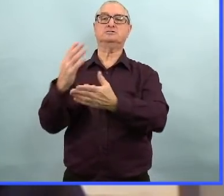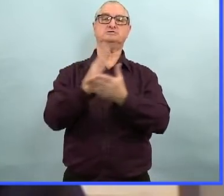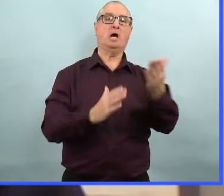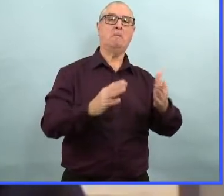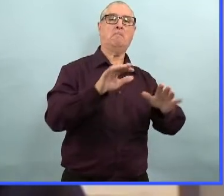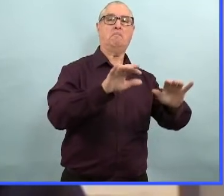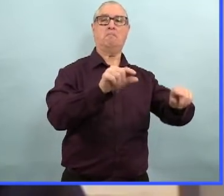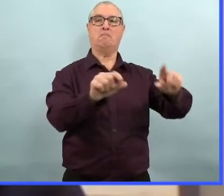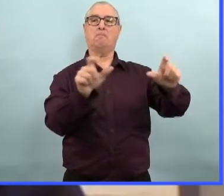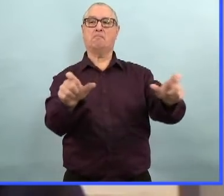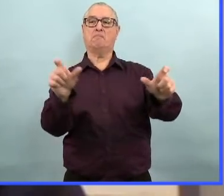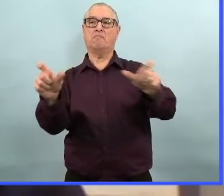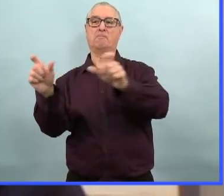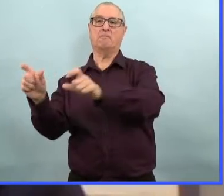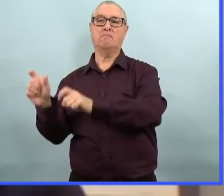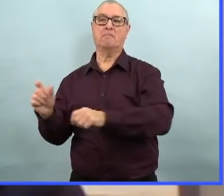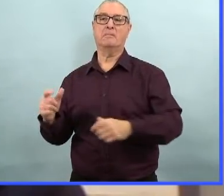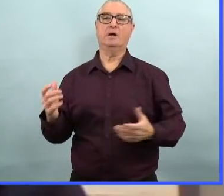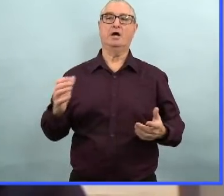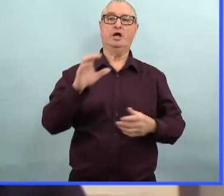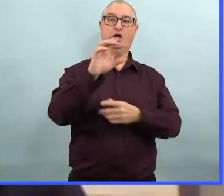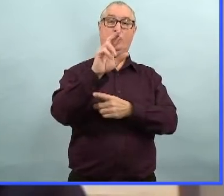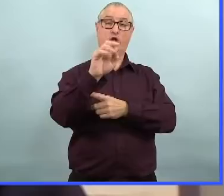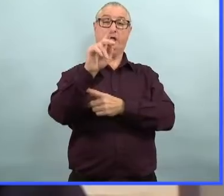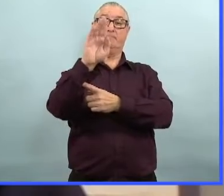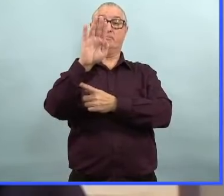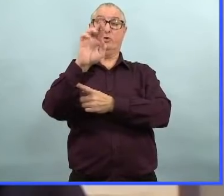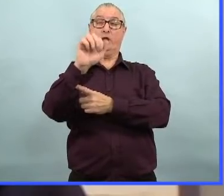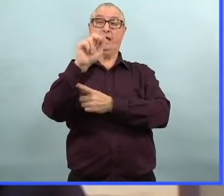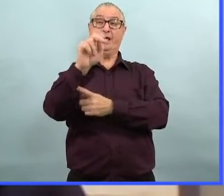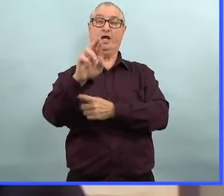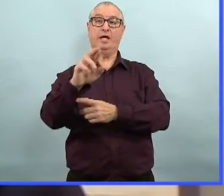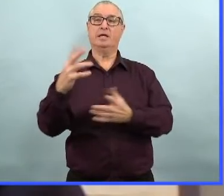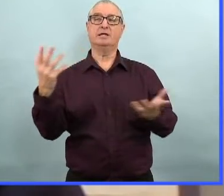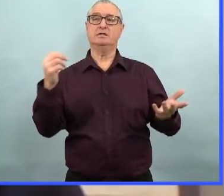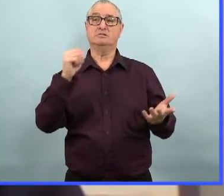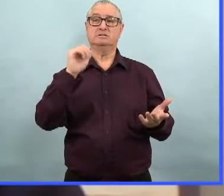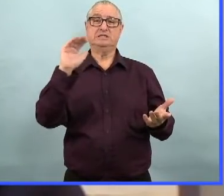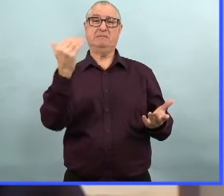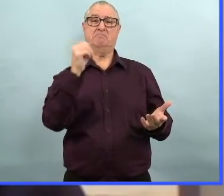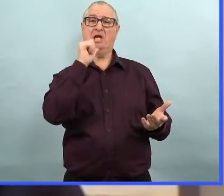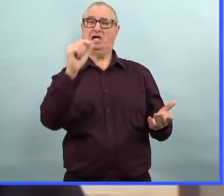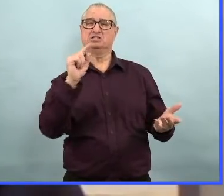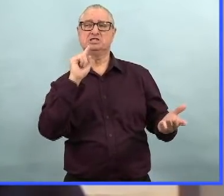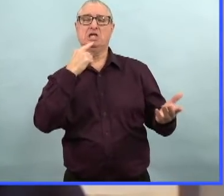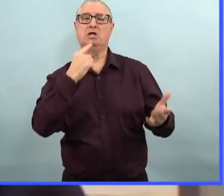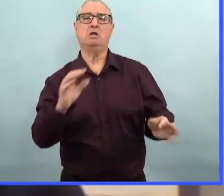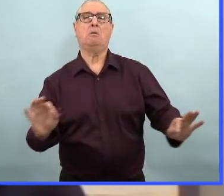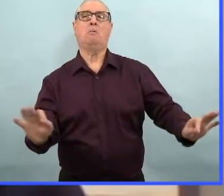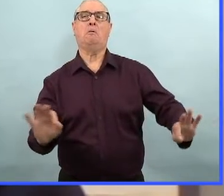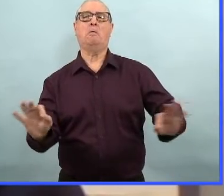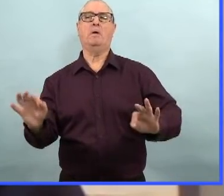weeks from now we're still dealing with this variant uh and um so these are real challenging